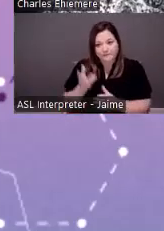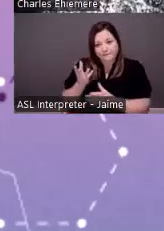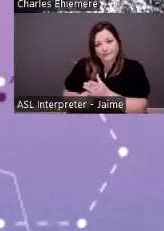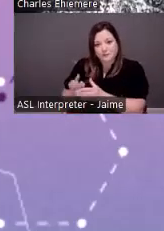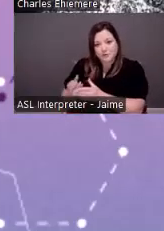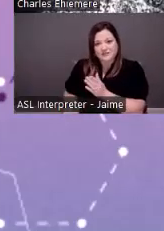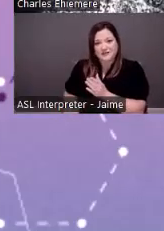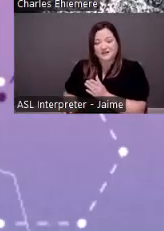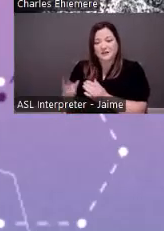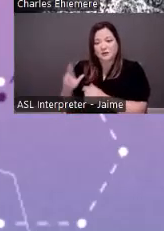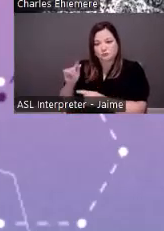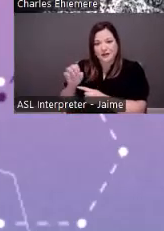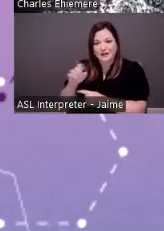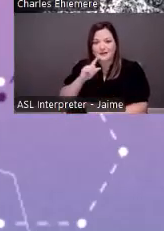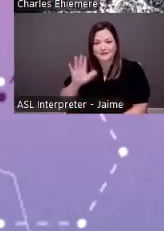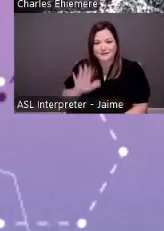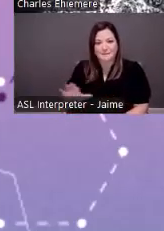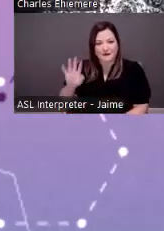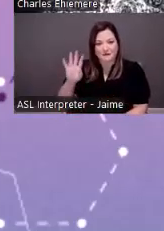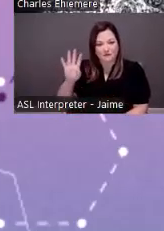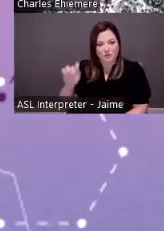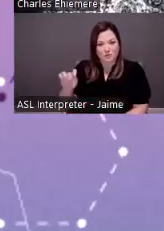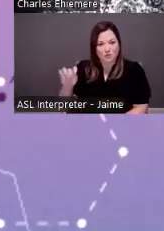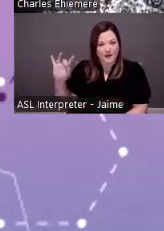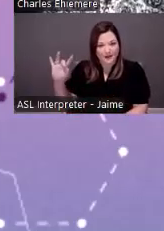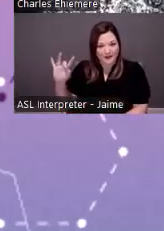and looking at the ANC coverage--